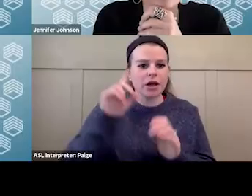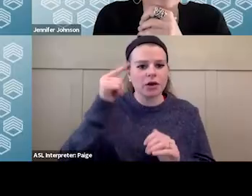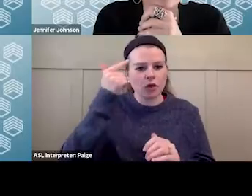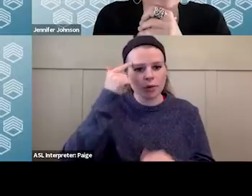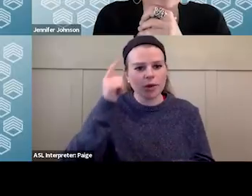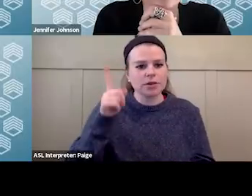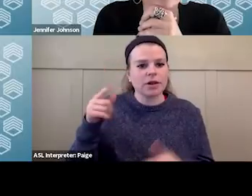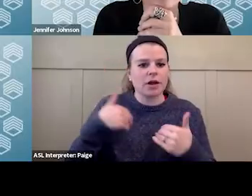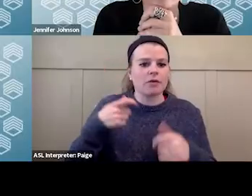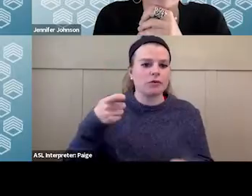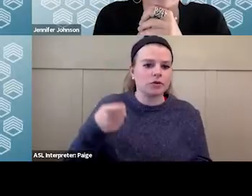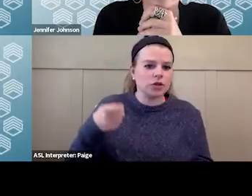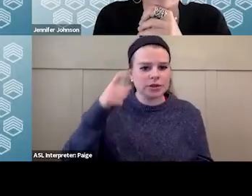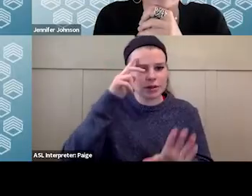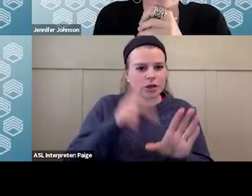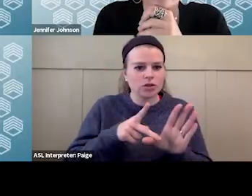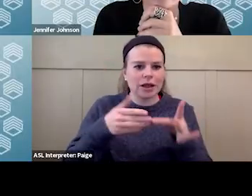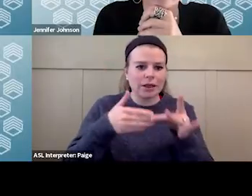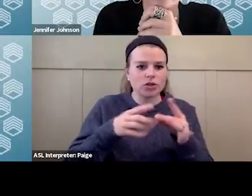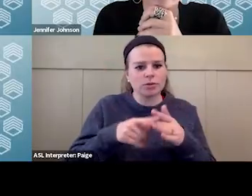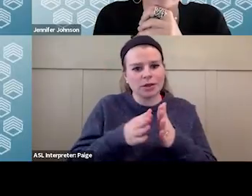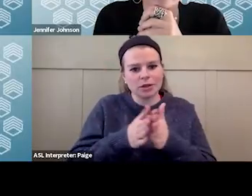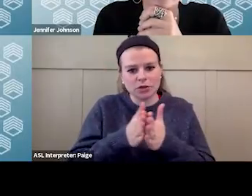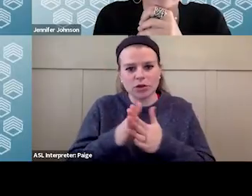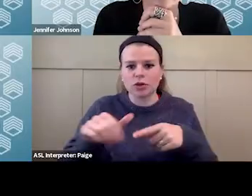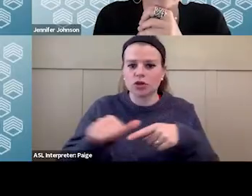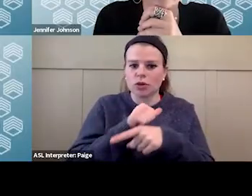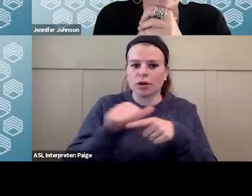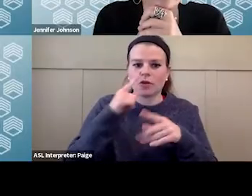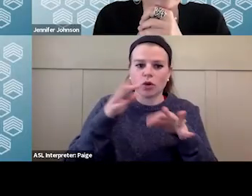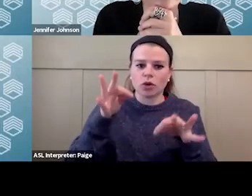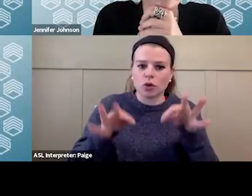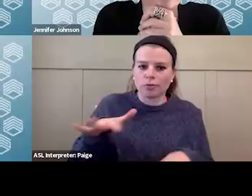of court-wide systems for both civil court judges, criminal court judges,